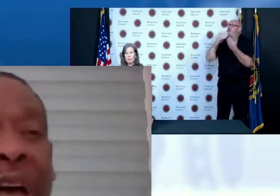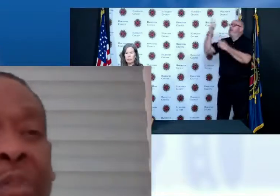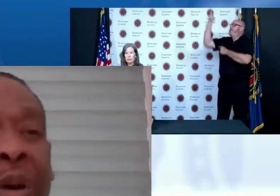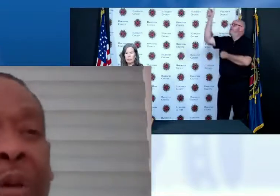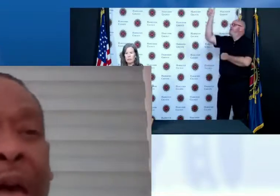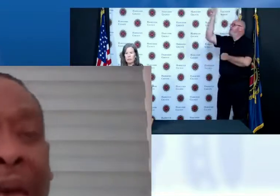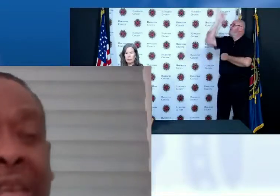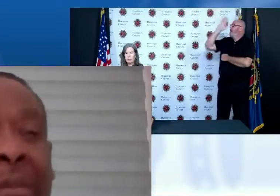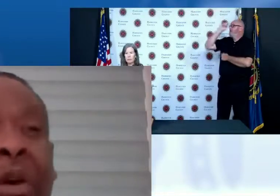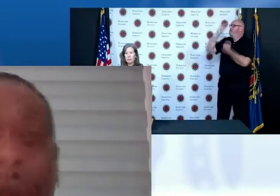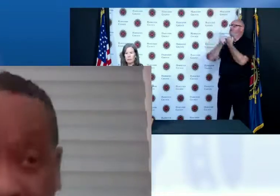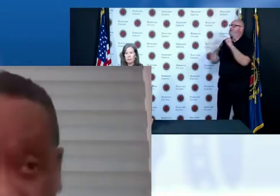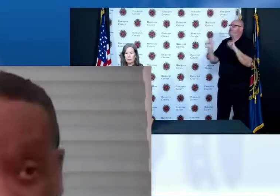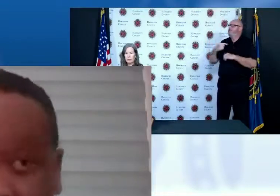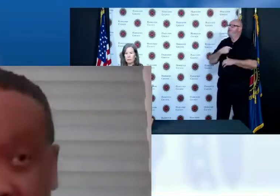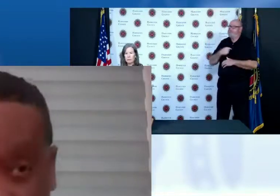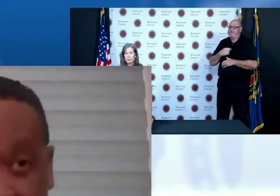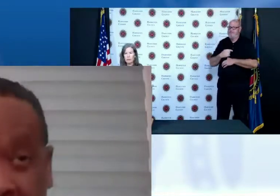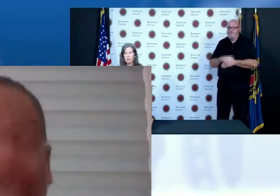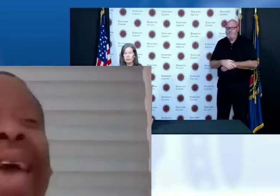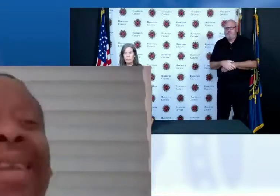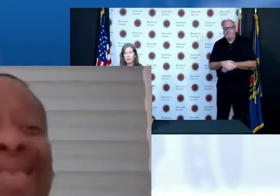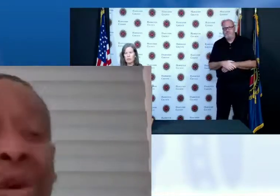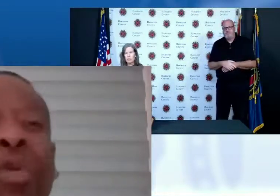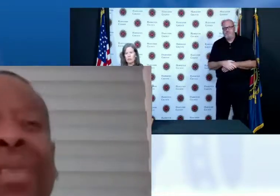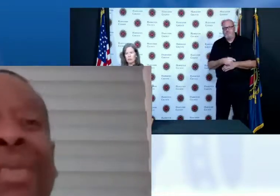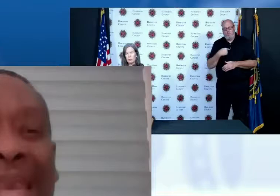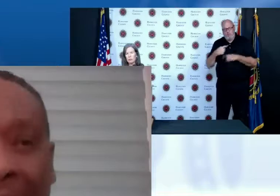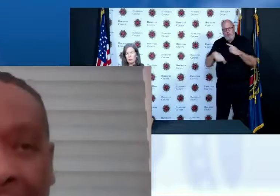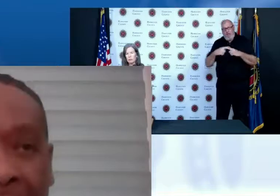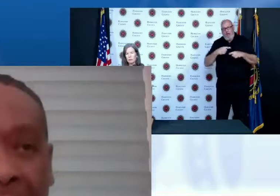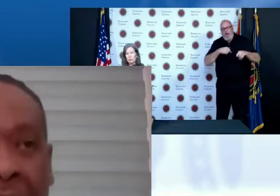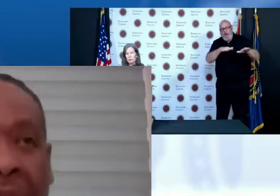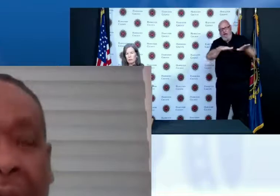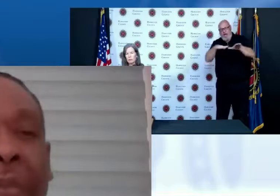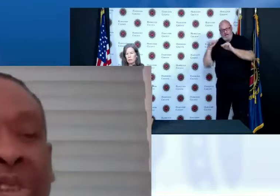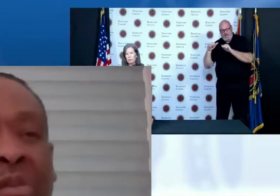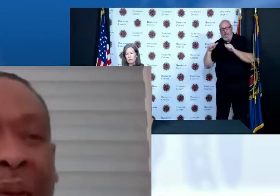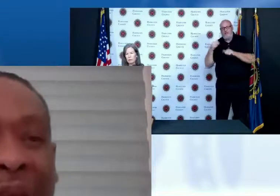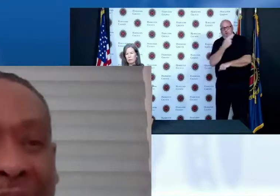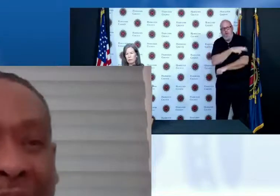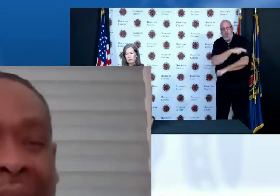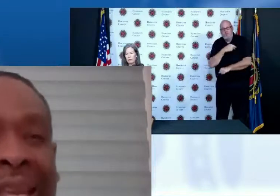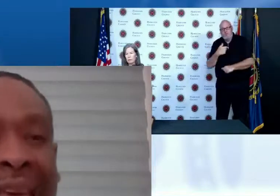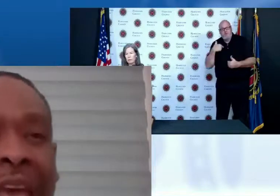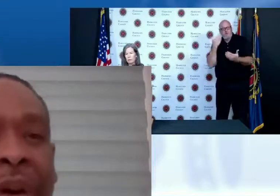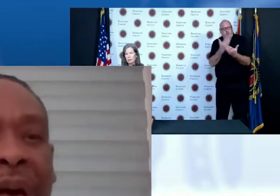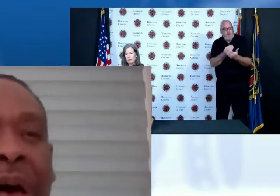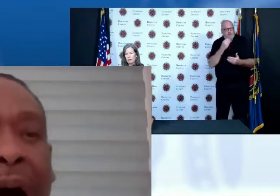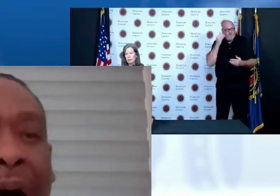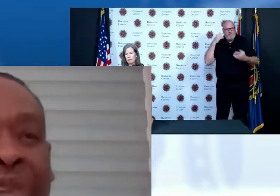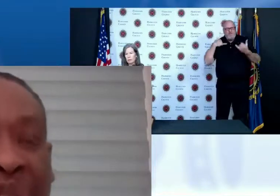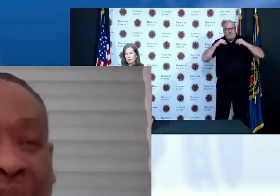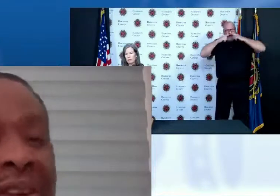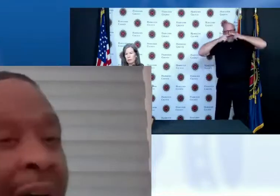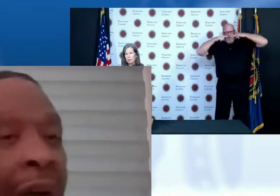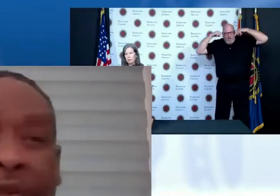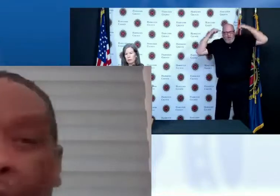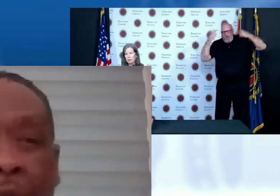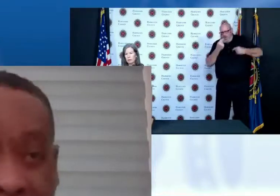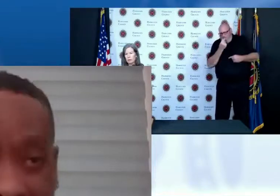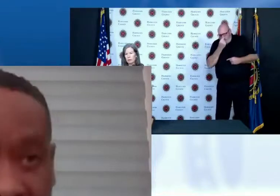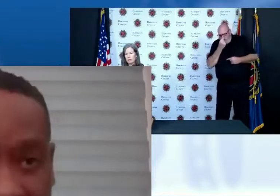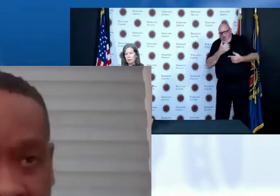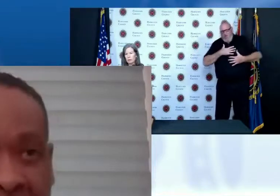hospital I had to be on oxygen and to this day I must maintain and keep oxygen not far from me